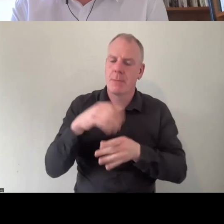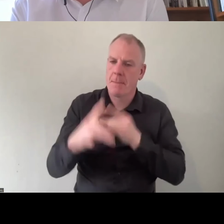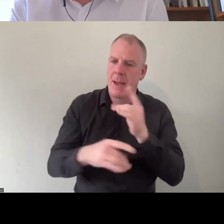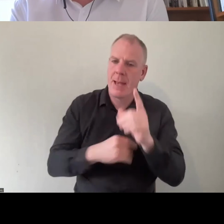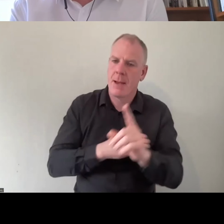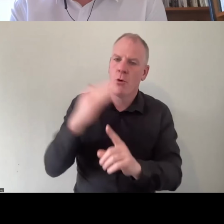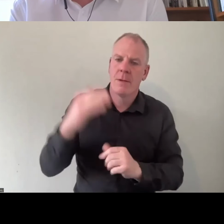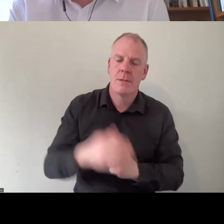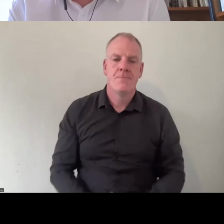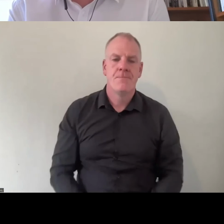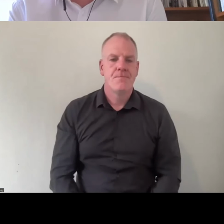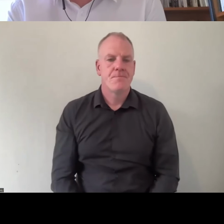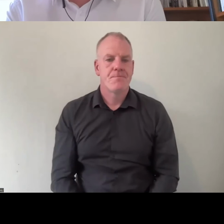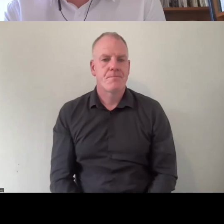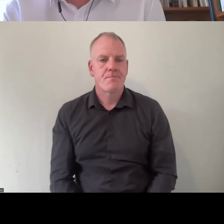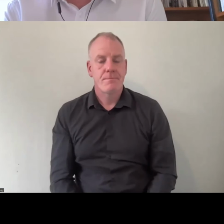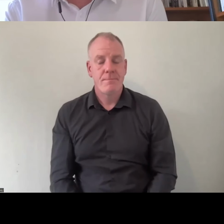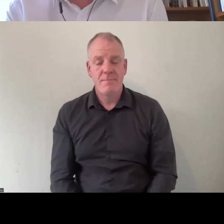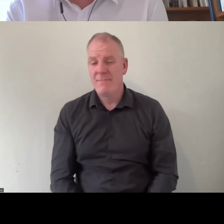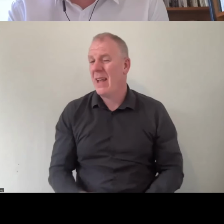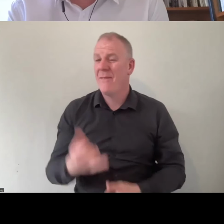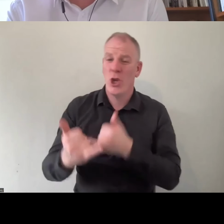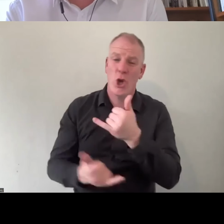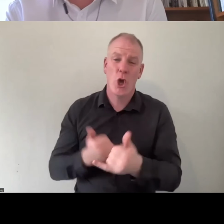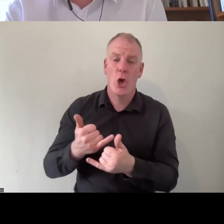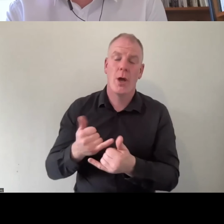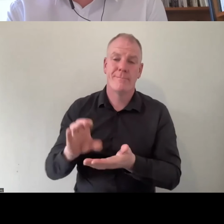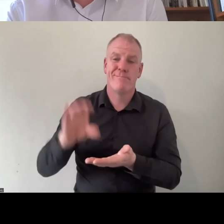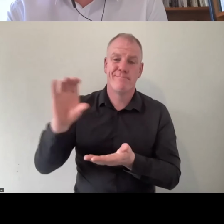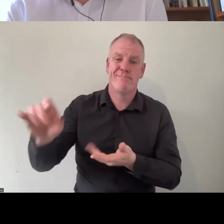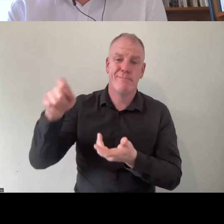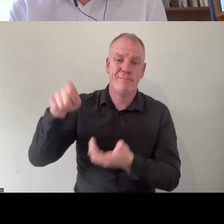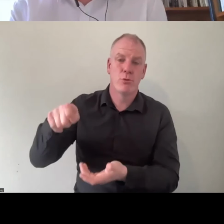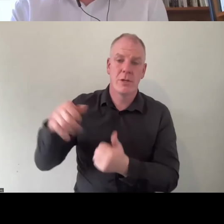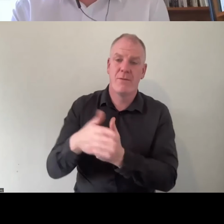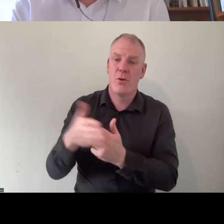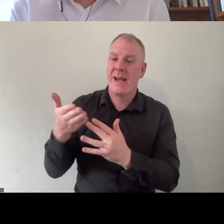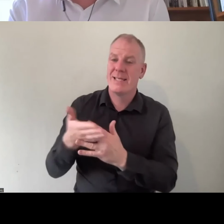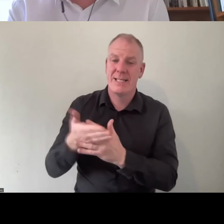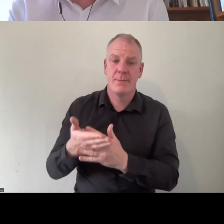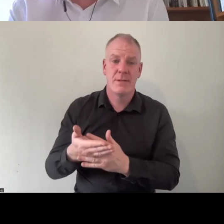And then, on an annual basis, allocate a budget towards accessibility. So, they're just five or six examples